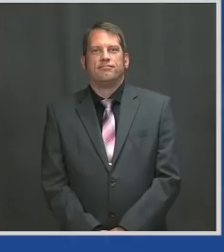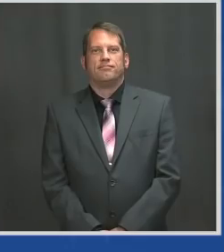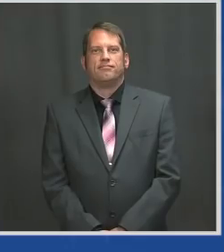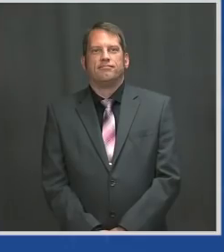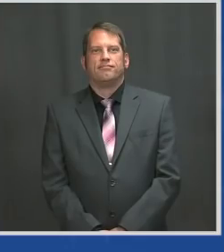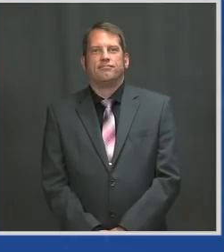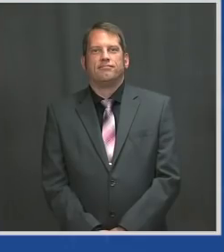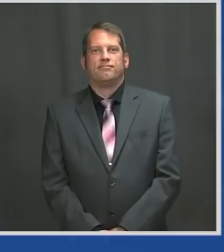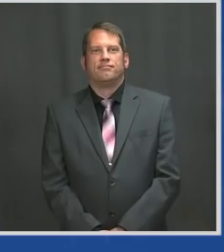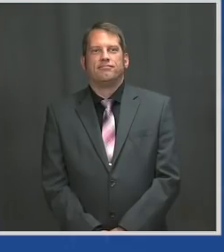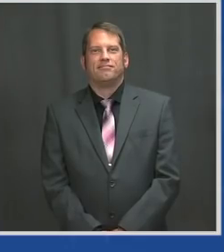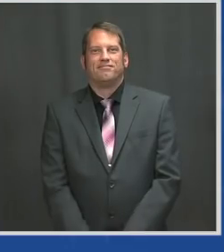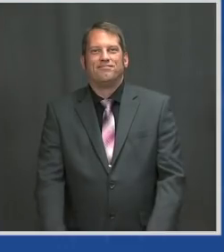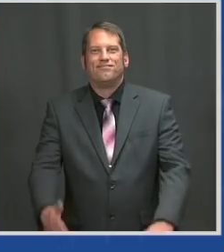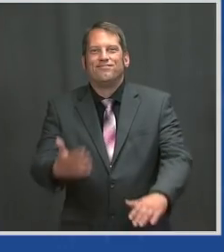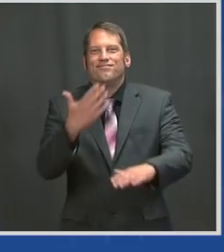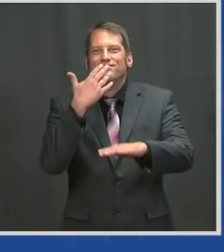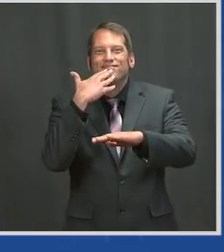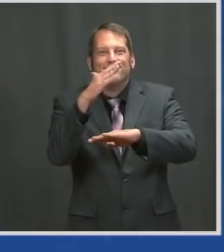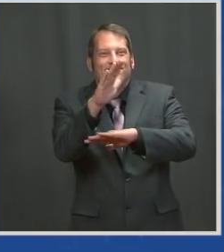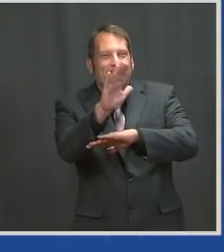The President: Good afternoon, it's exactly 12:00.